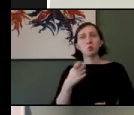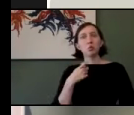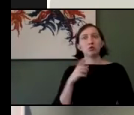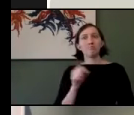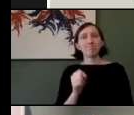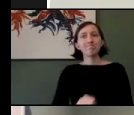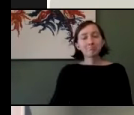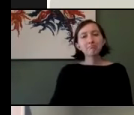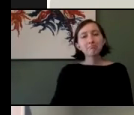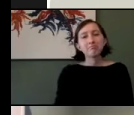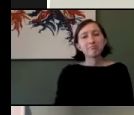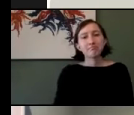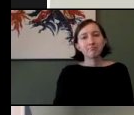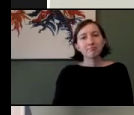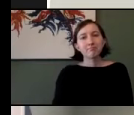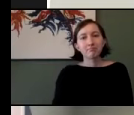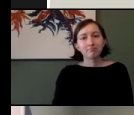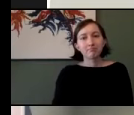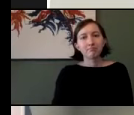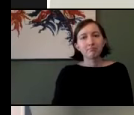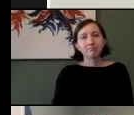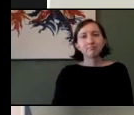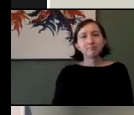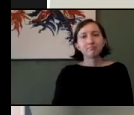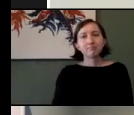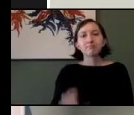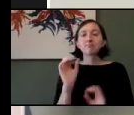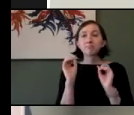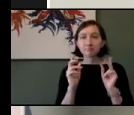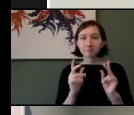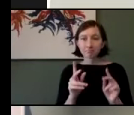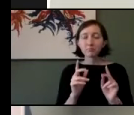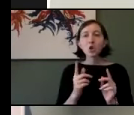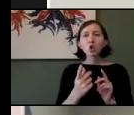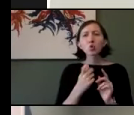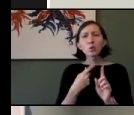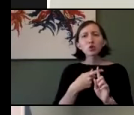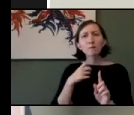Sam Peters: We have a question from Julian that says how do you address families